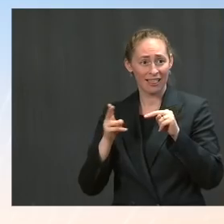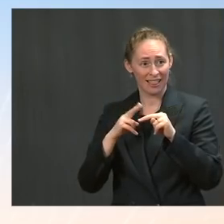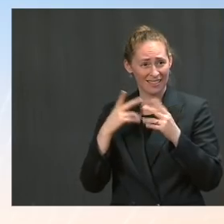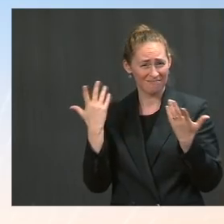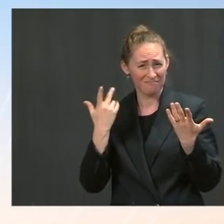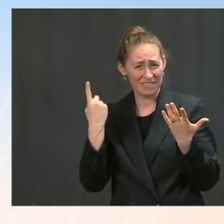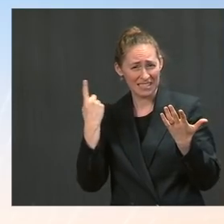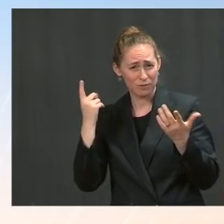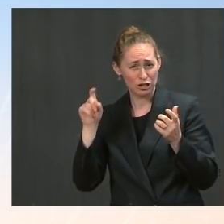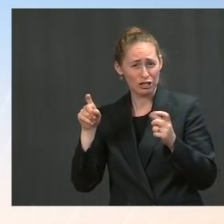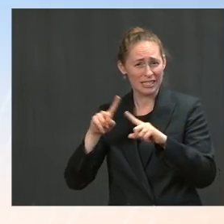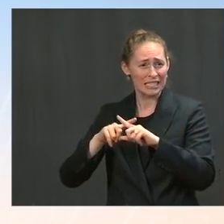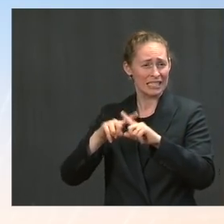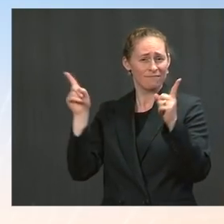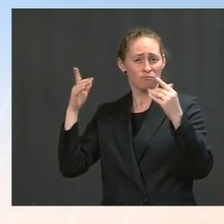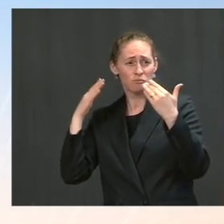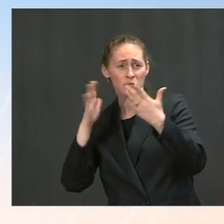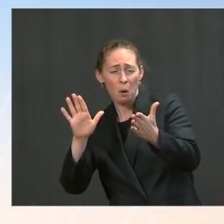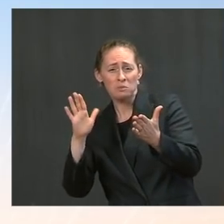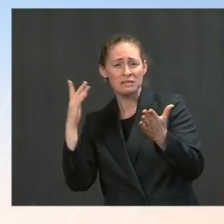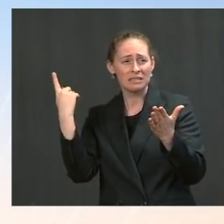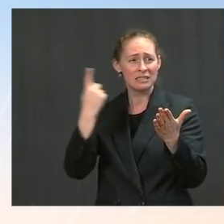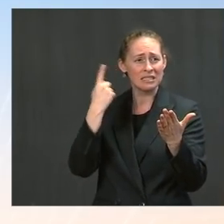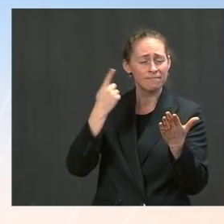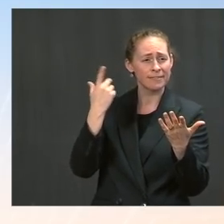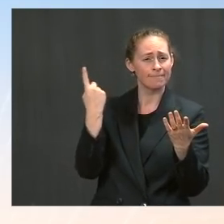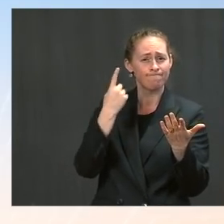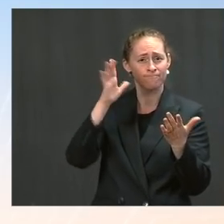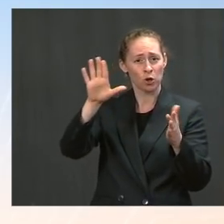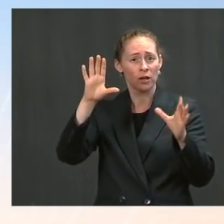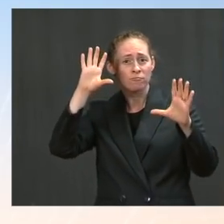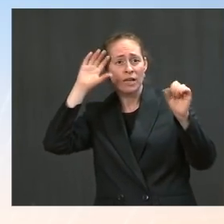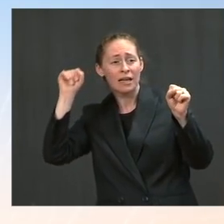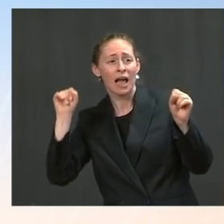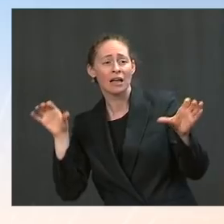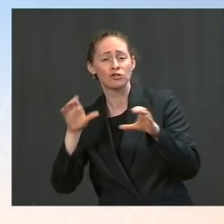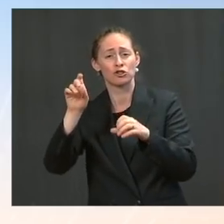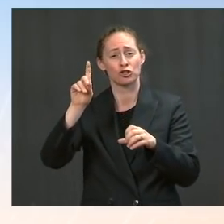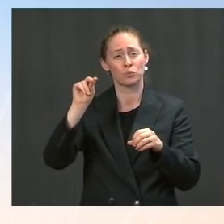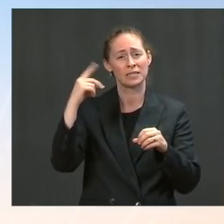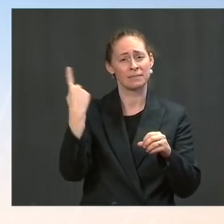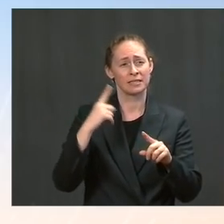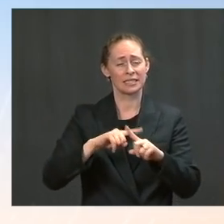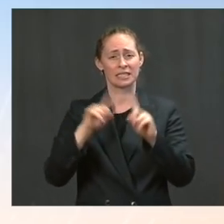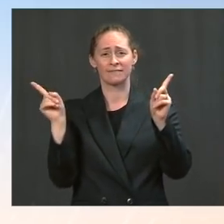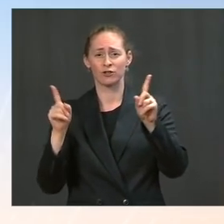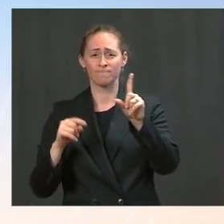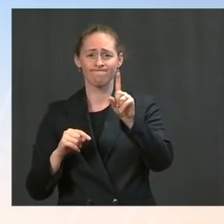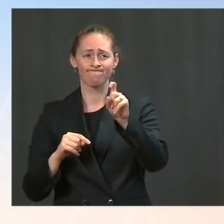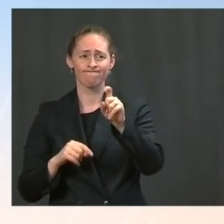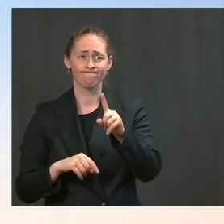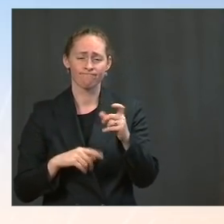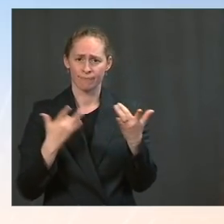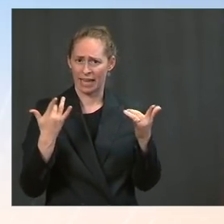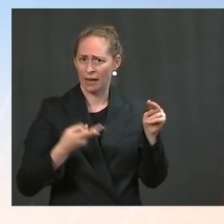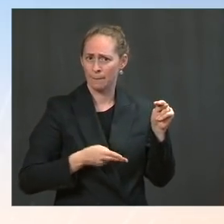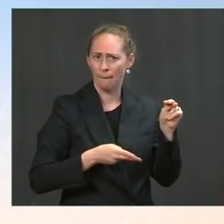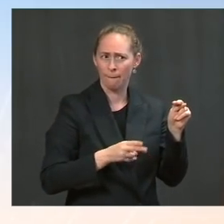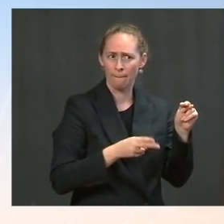or the President's handling of his, sort of, activities due to those new numbers? Ms. Psaki: No, we are vaccinated. The President is vaccinated. You are all vaccinated.